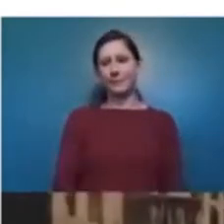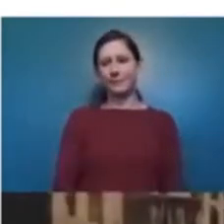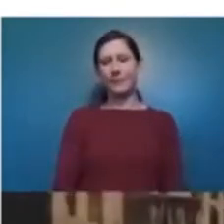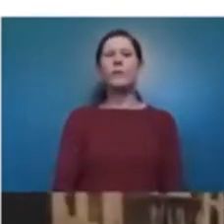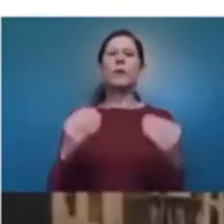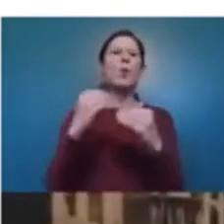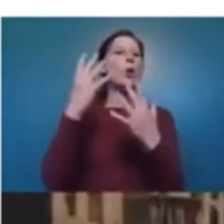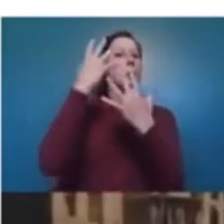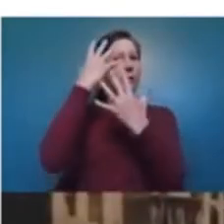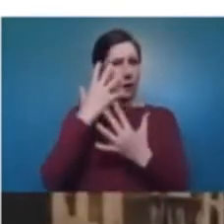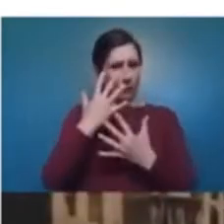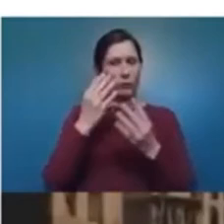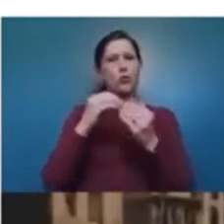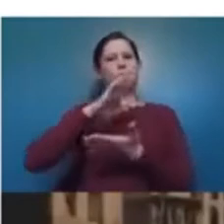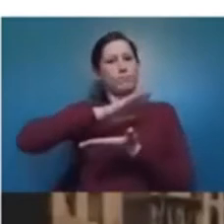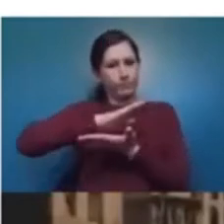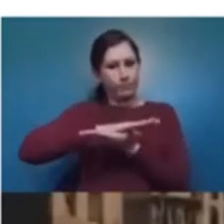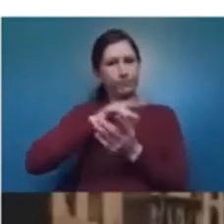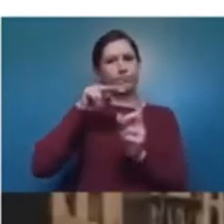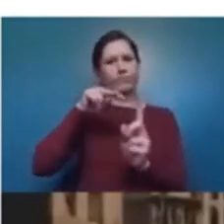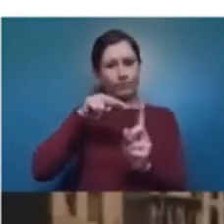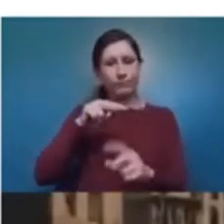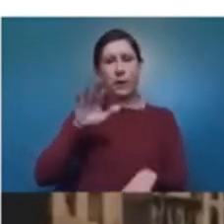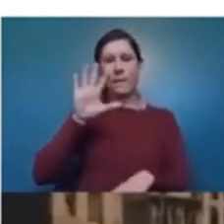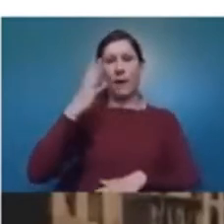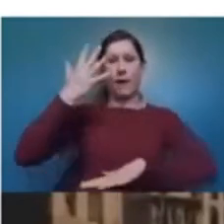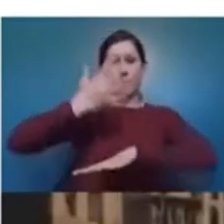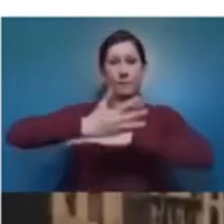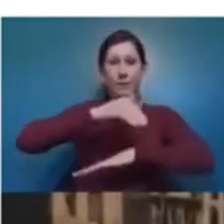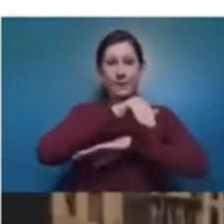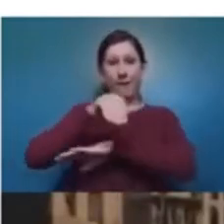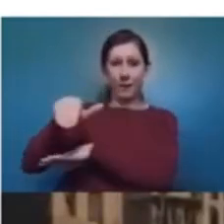Adam: On the more somber and academic end was a five-night marathon